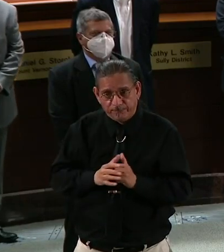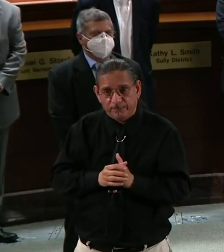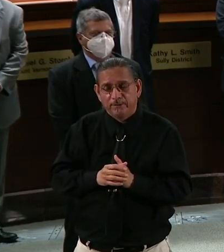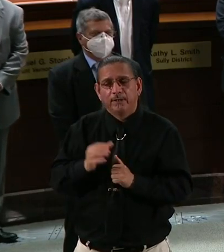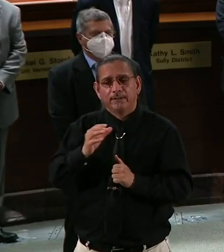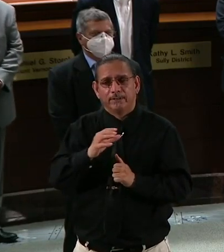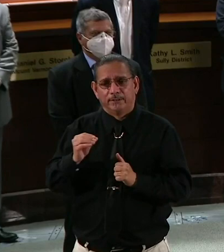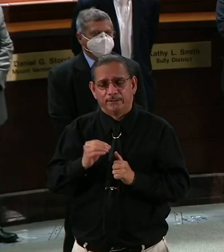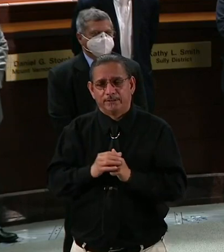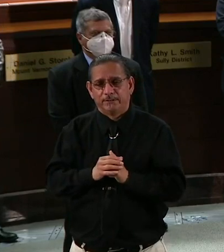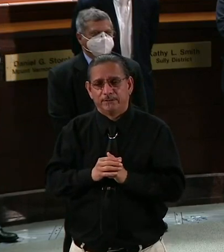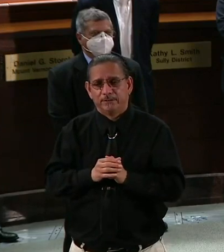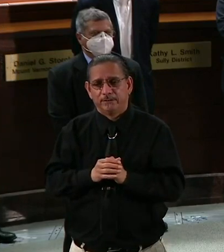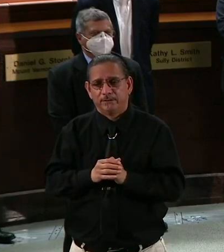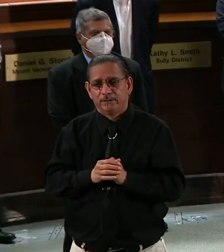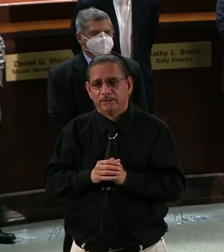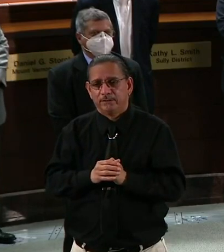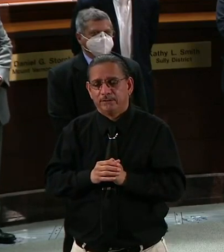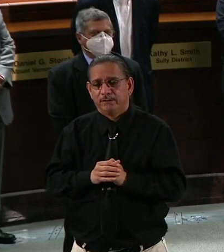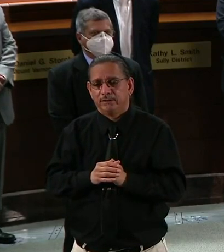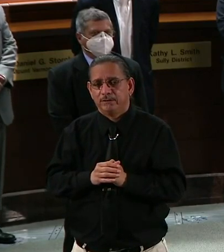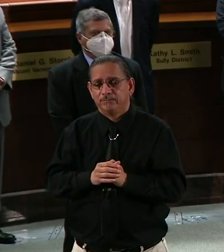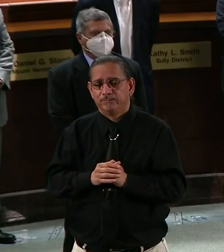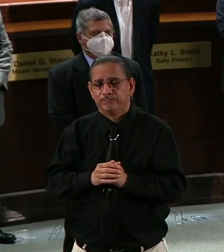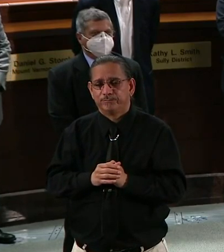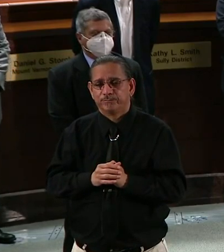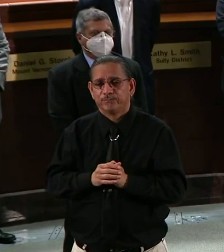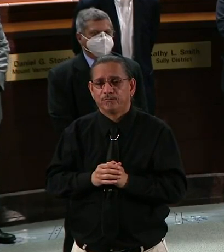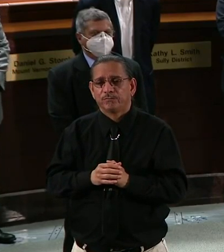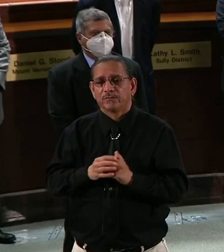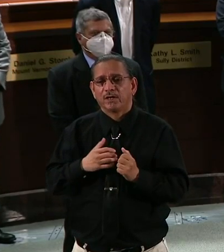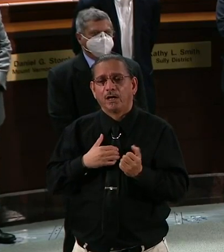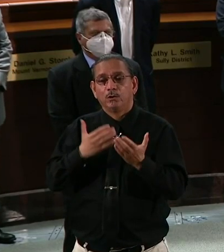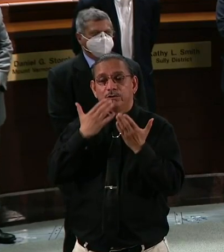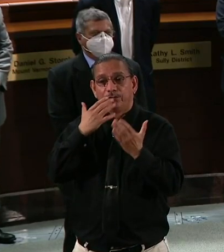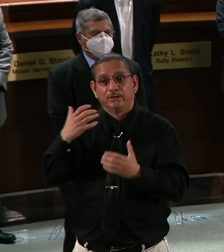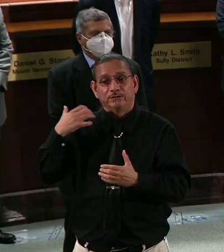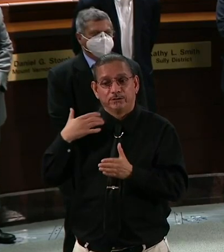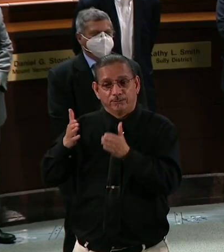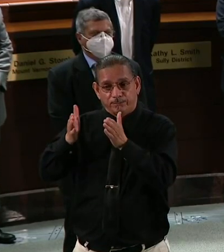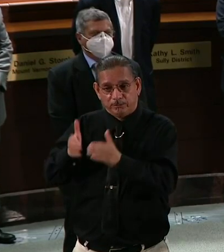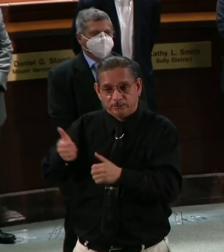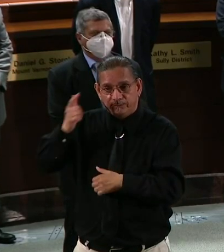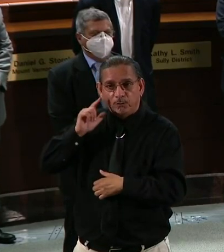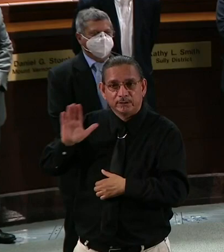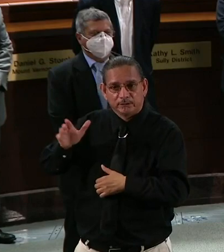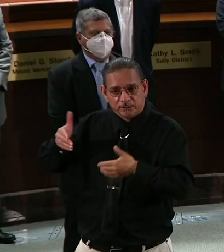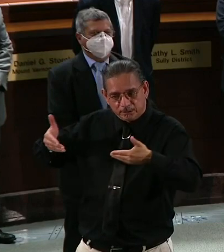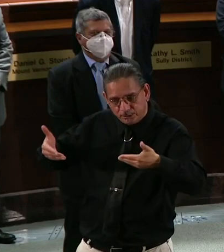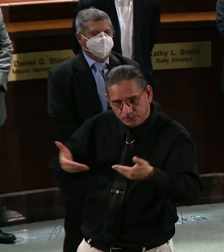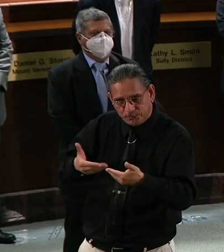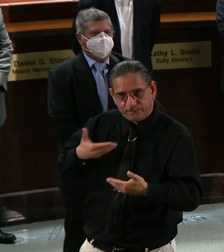ASK YES A PROCEED INTO THE WHOLE ENTIRE FAIRFAX CHAIR MY K. EVEN HAVE OPPONENTS ALLOW